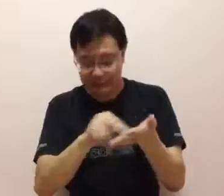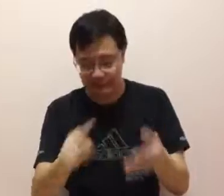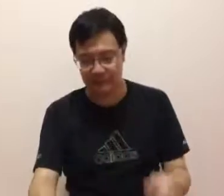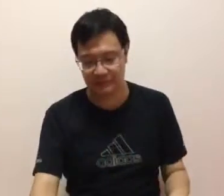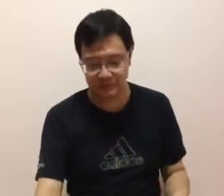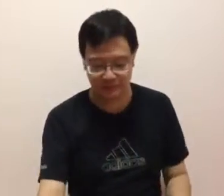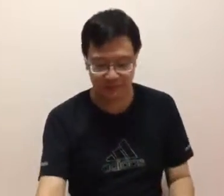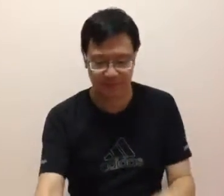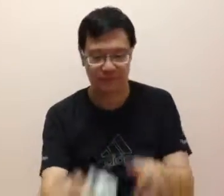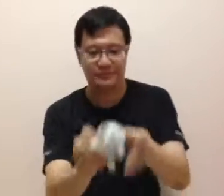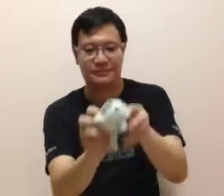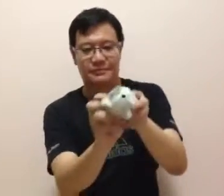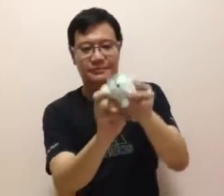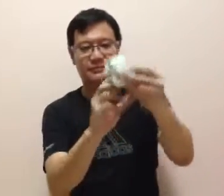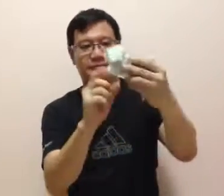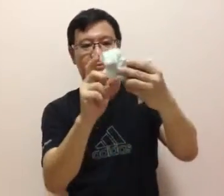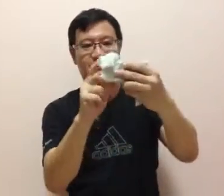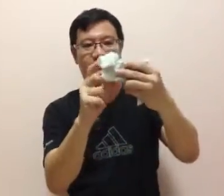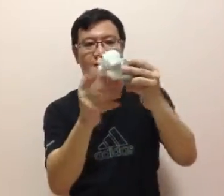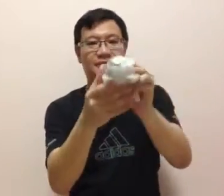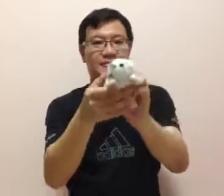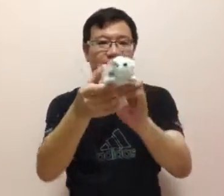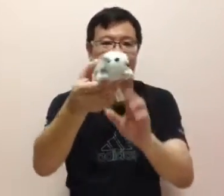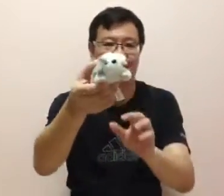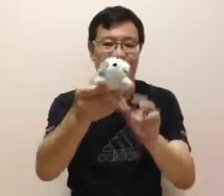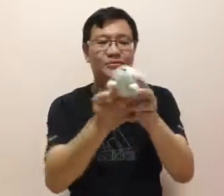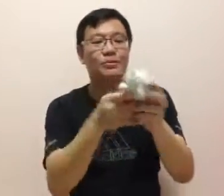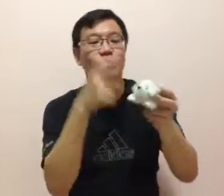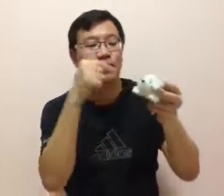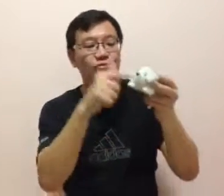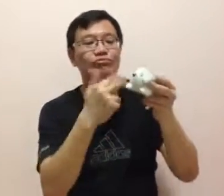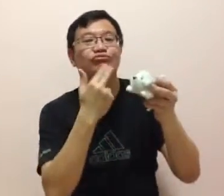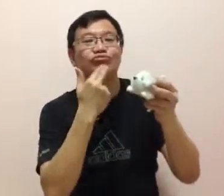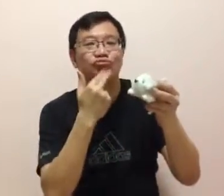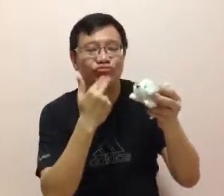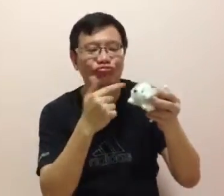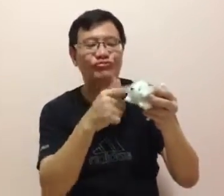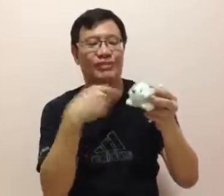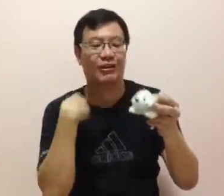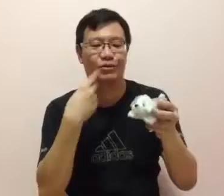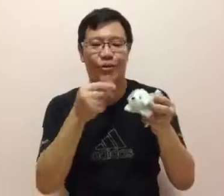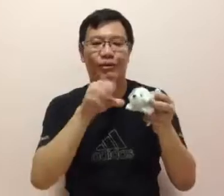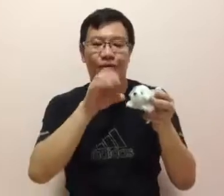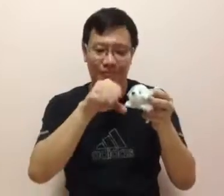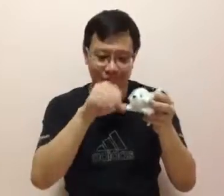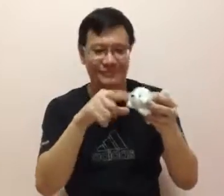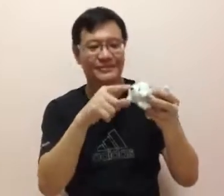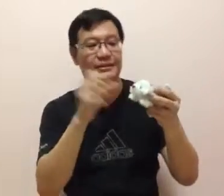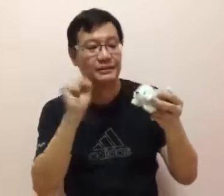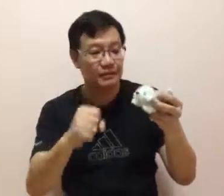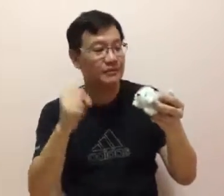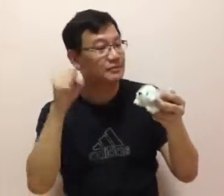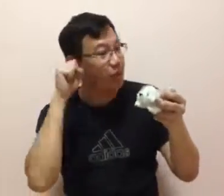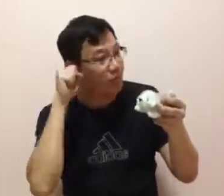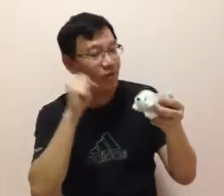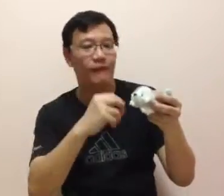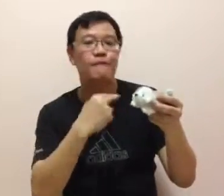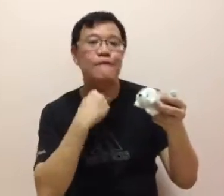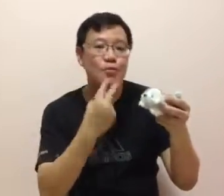that they felt was nicer. This! Because they found this cute And it has soft fur, And there are sounds and voices that would play from it.